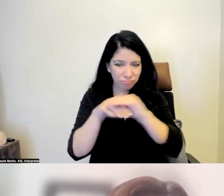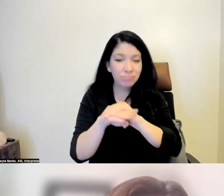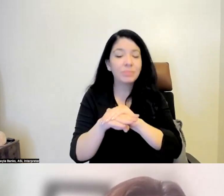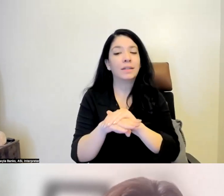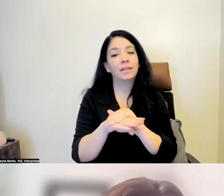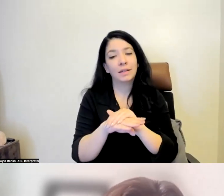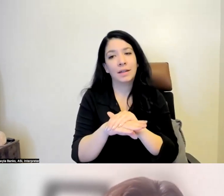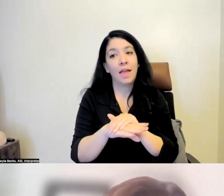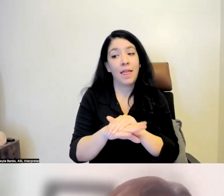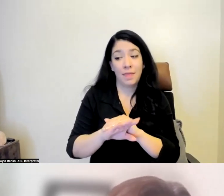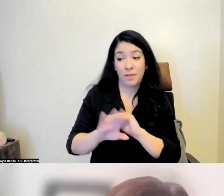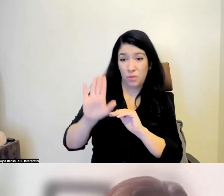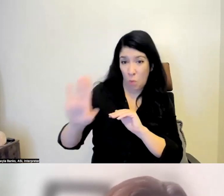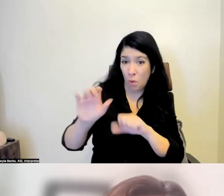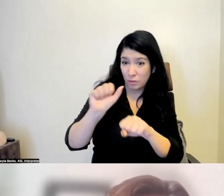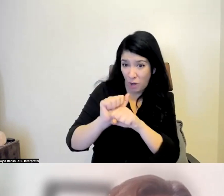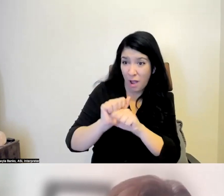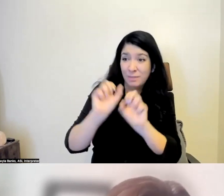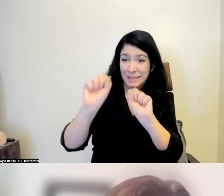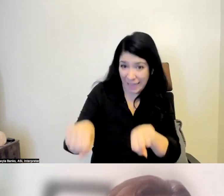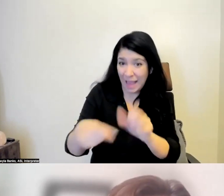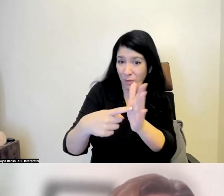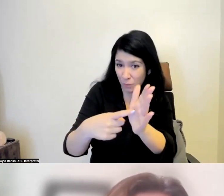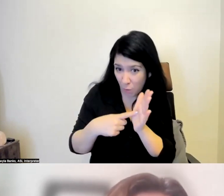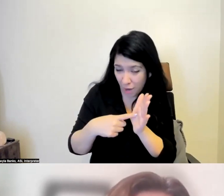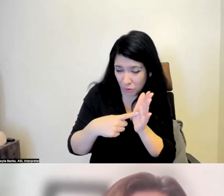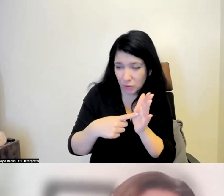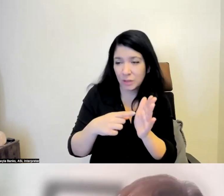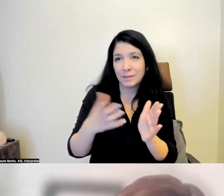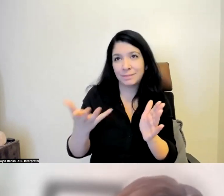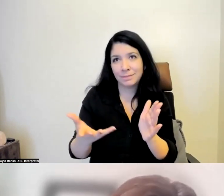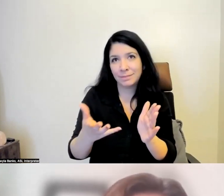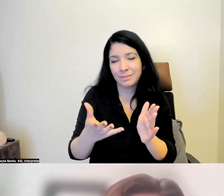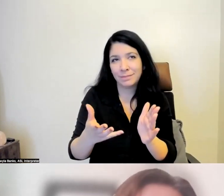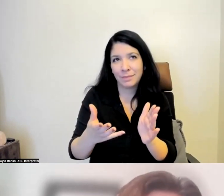that the employer can require, not require, they don't have to require it, but they can